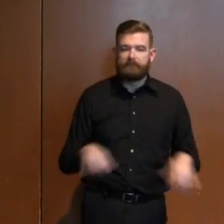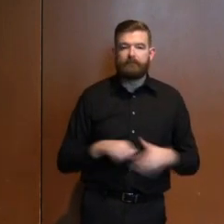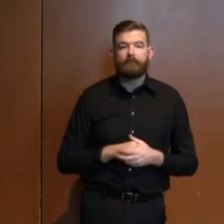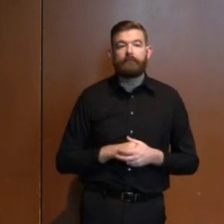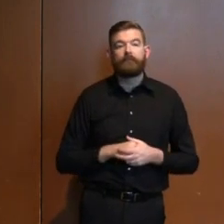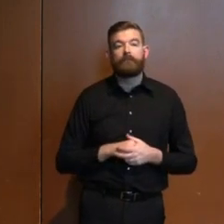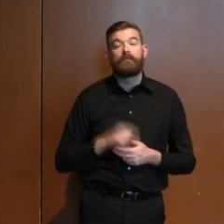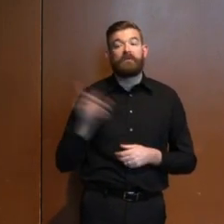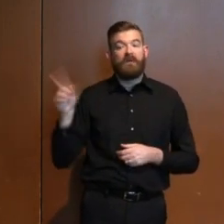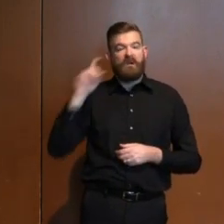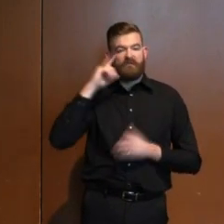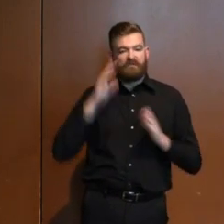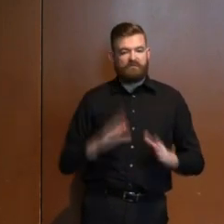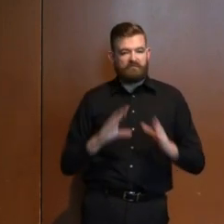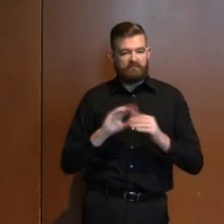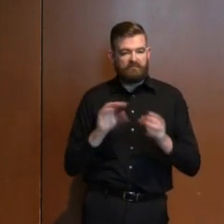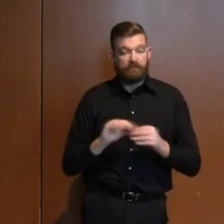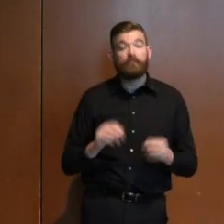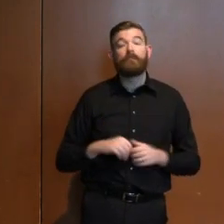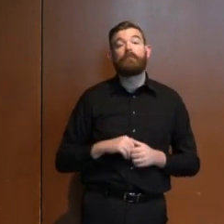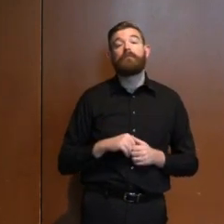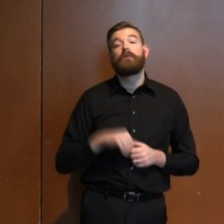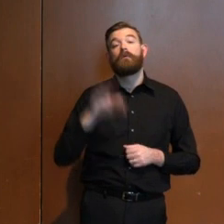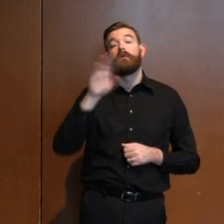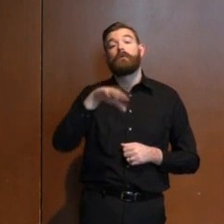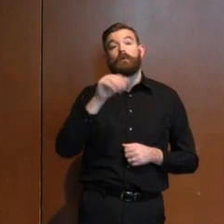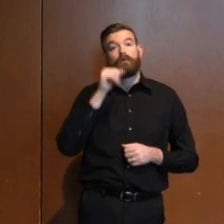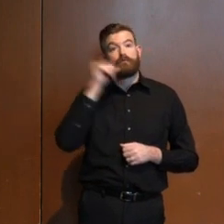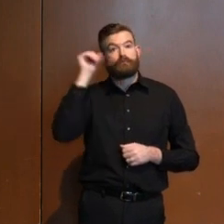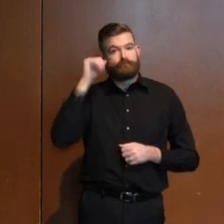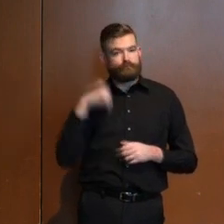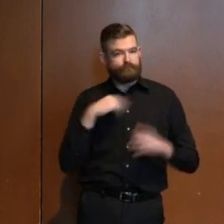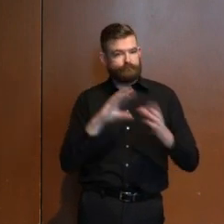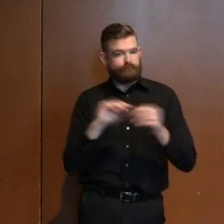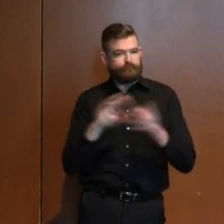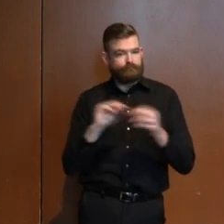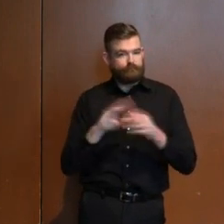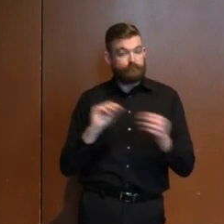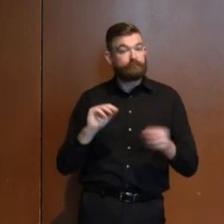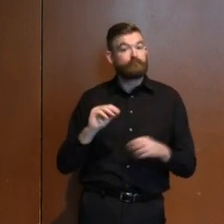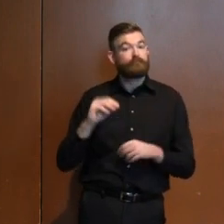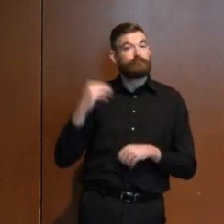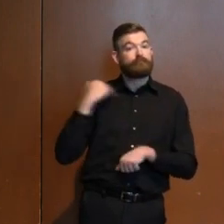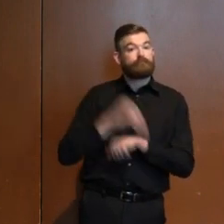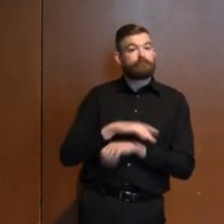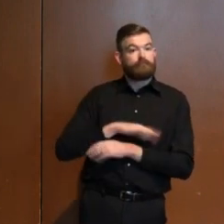YOURSELF AND PRACTICE THAT. I MENTIONED YESTERDAY WAS THE FIRST DAY IN THE OVERNIGHTS